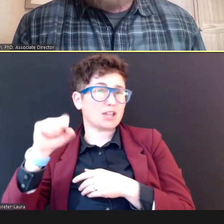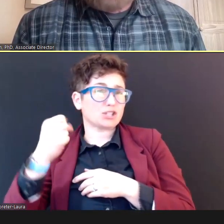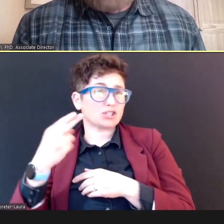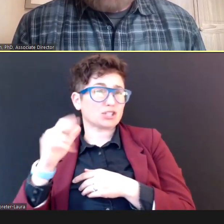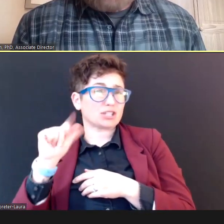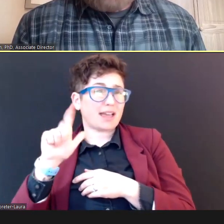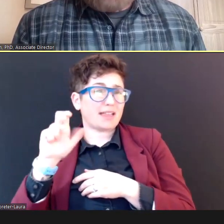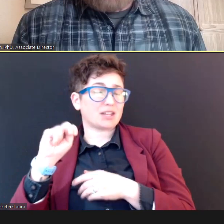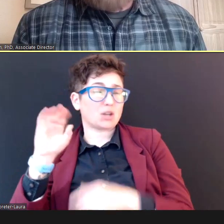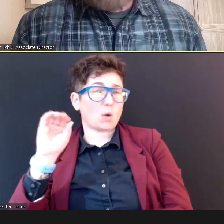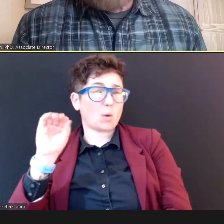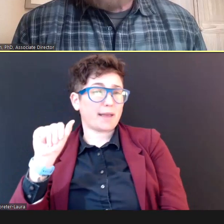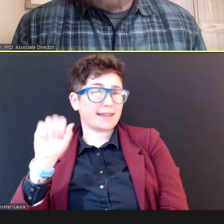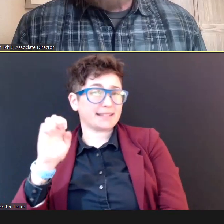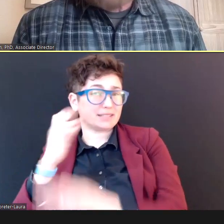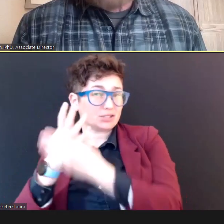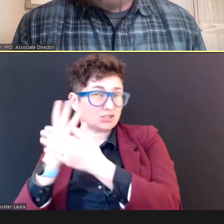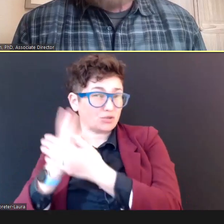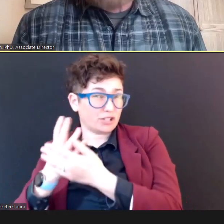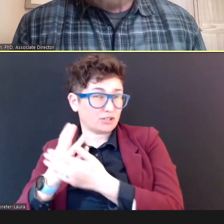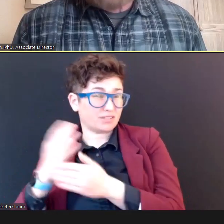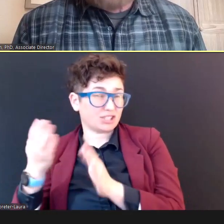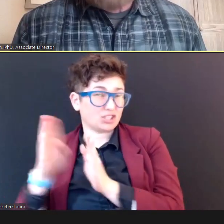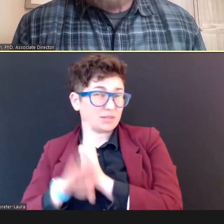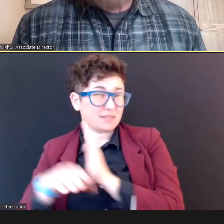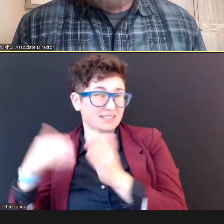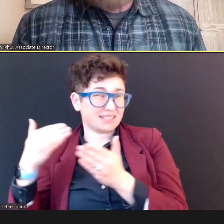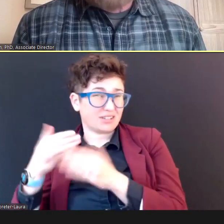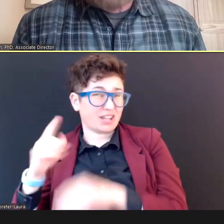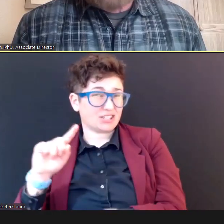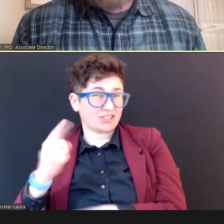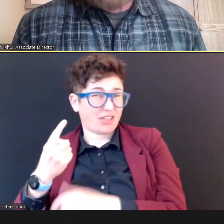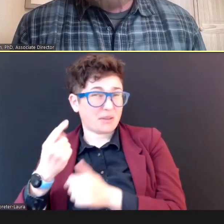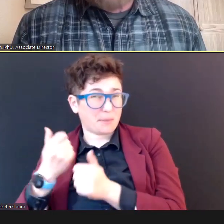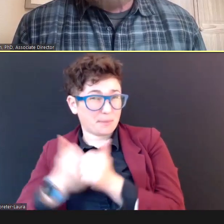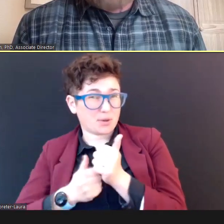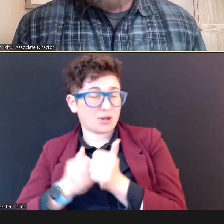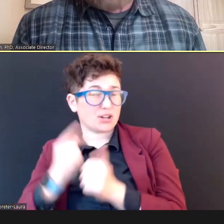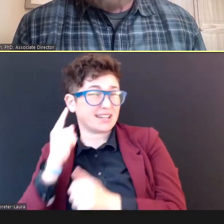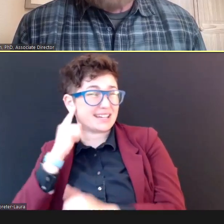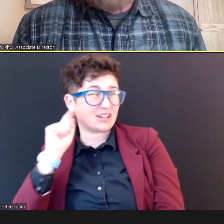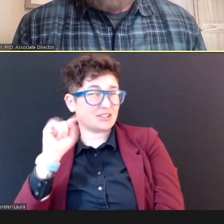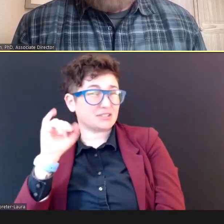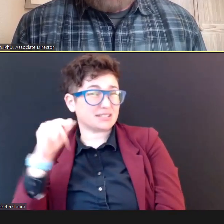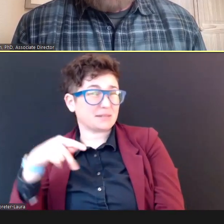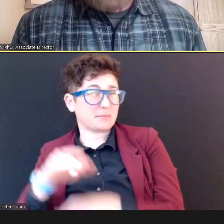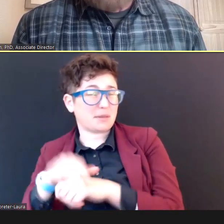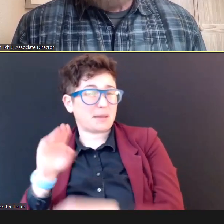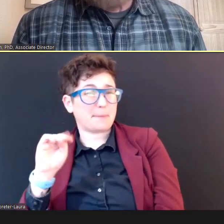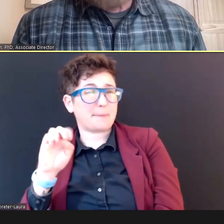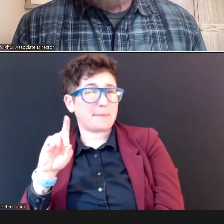screener um the cheapest is nearly a